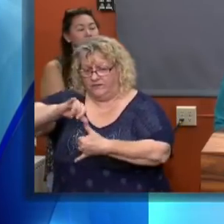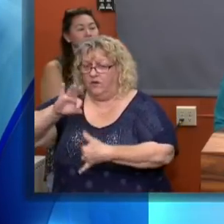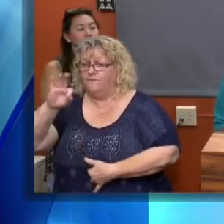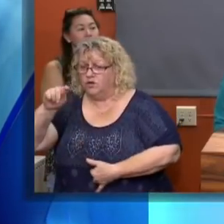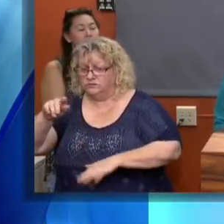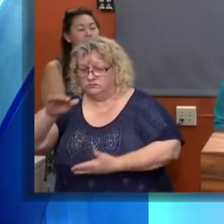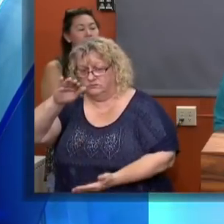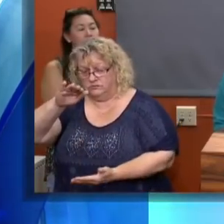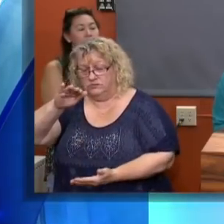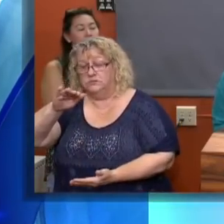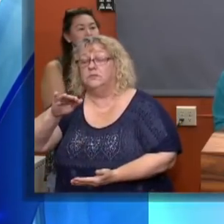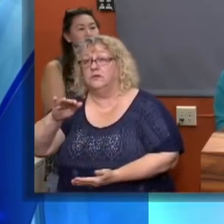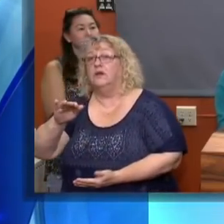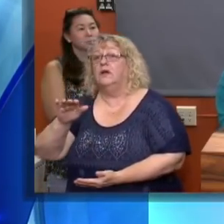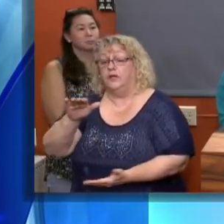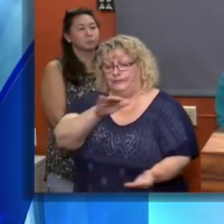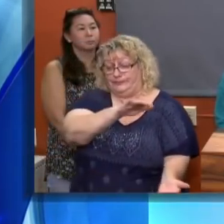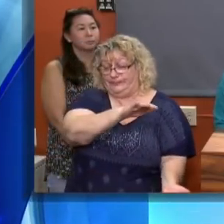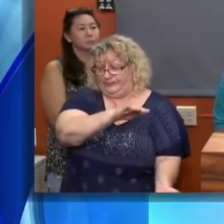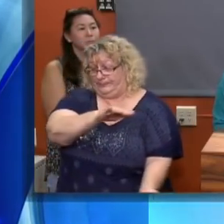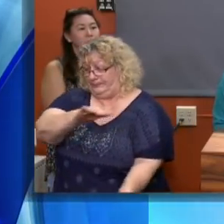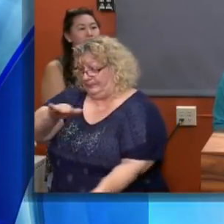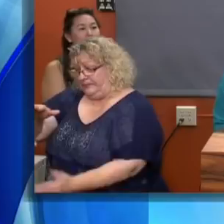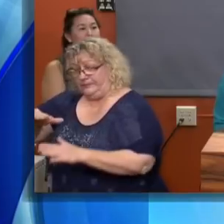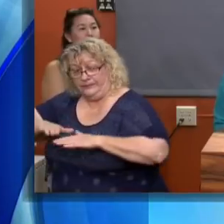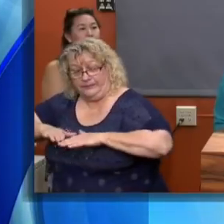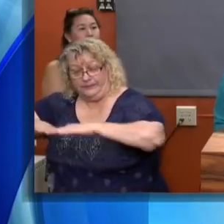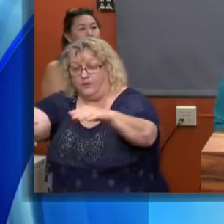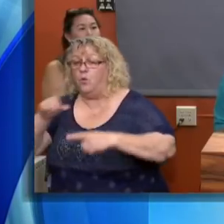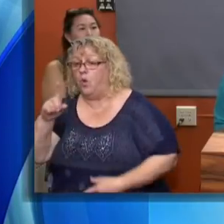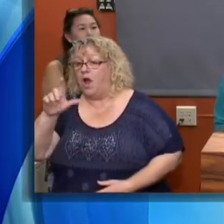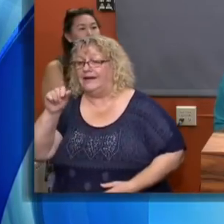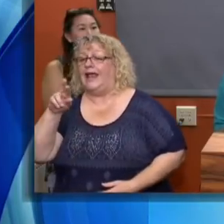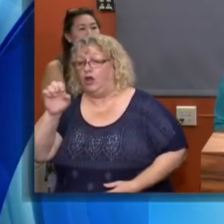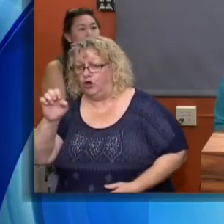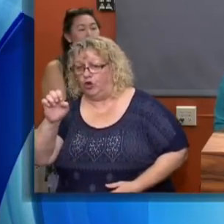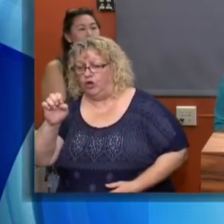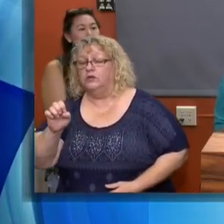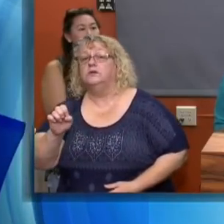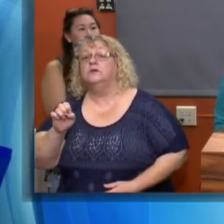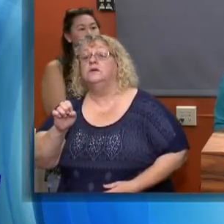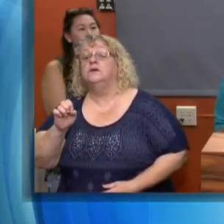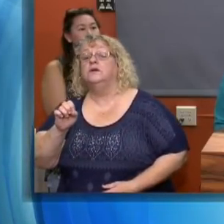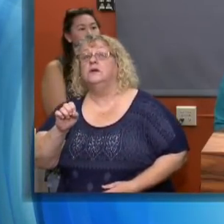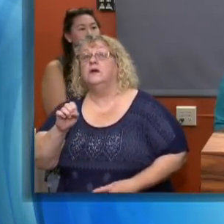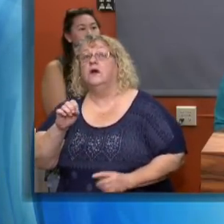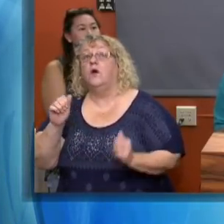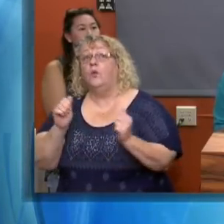1 FOOT DEEP. YEAH. OR ACRE 1 FOOT DEEP I THINK IS